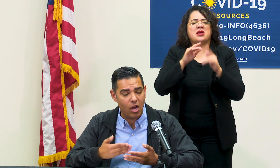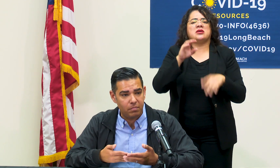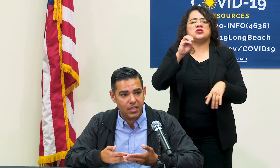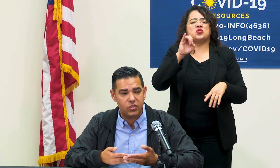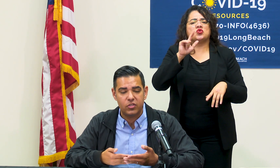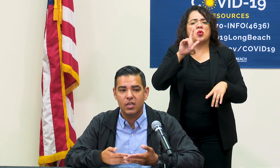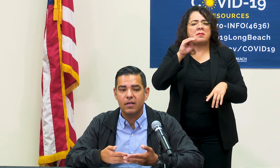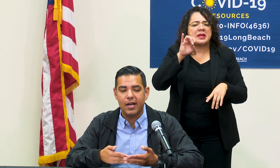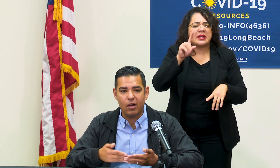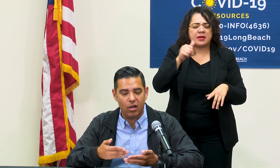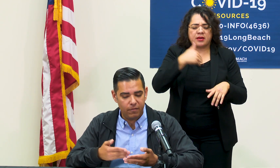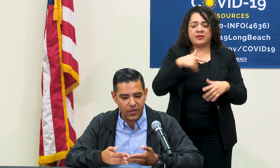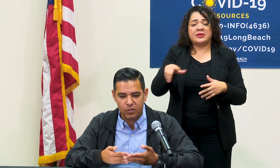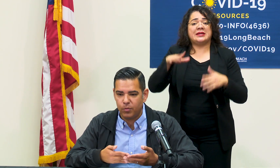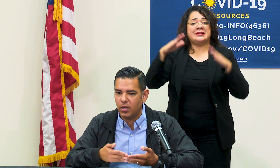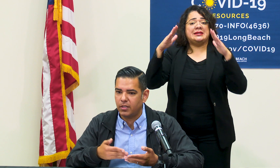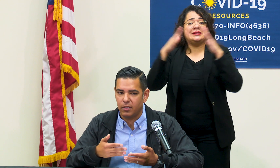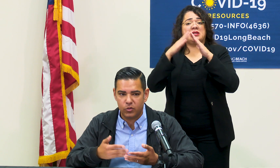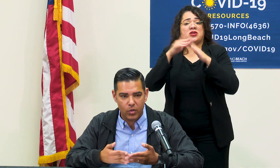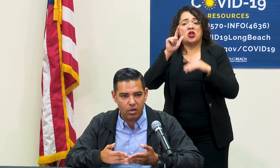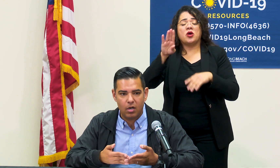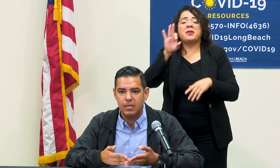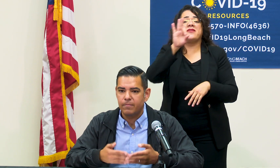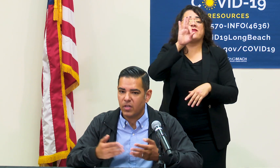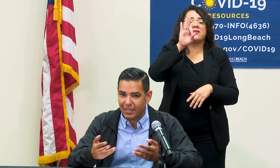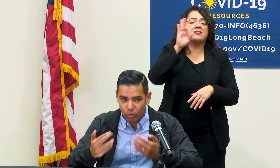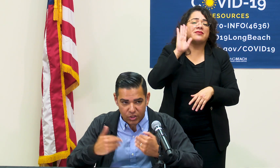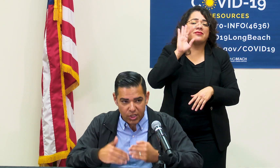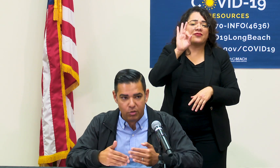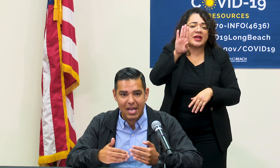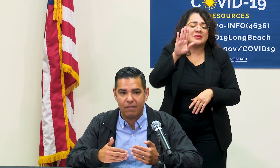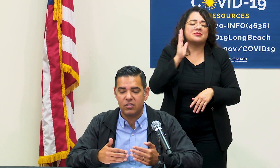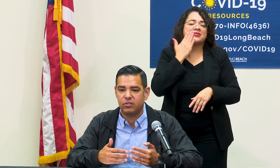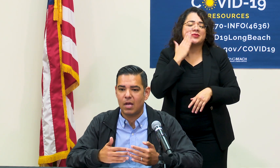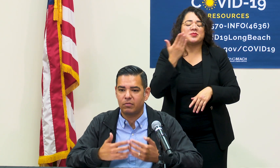Long Beach on Facebook and Twitter. We'll continue to have these types of